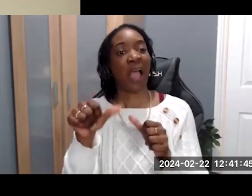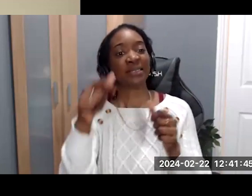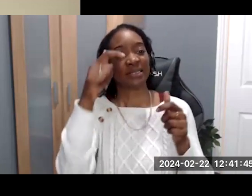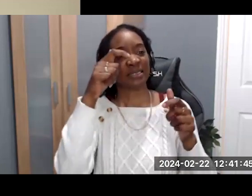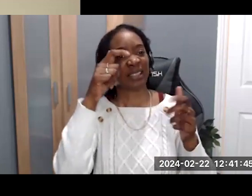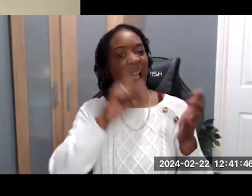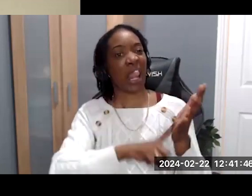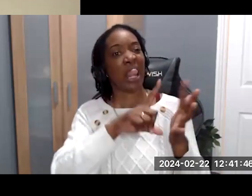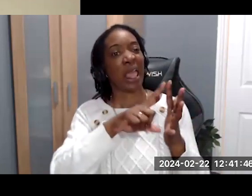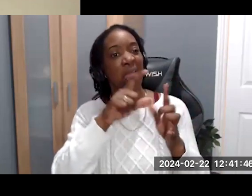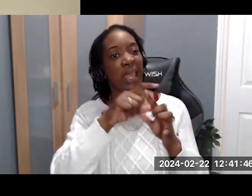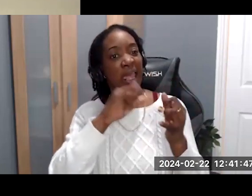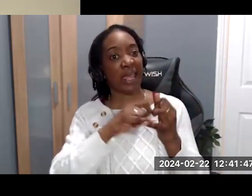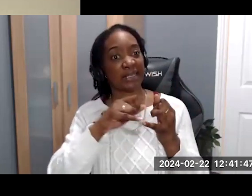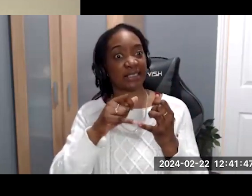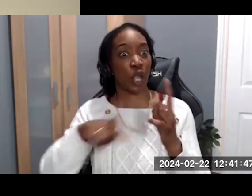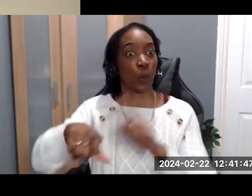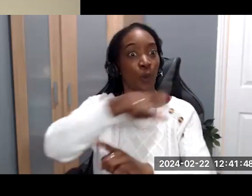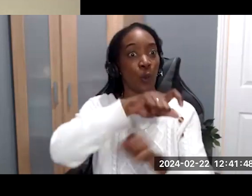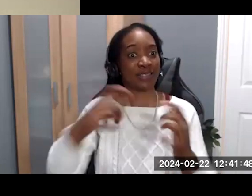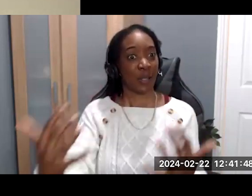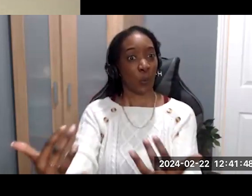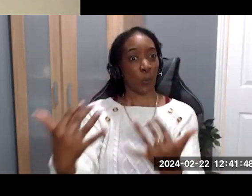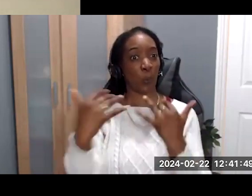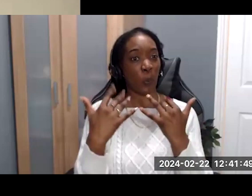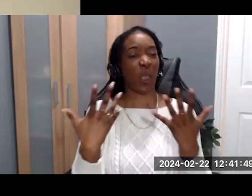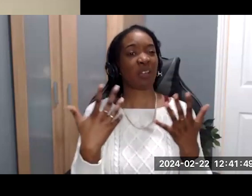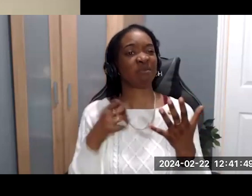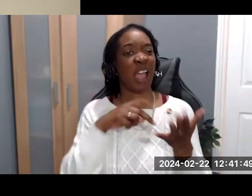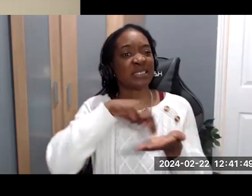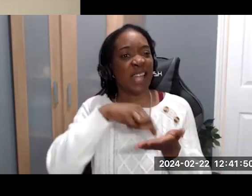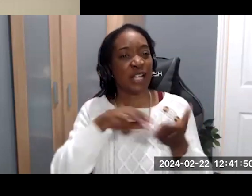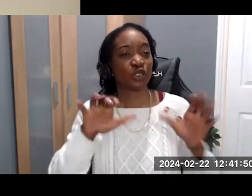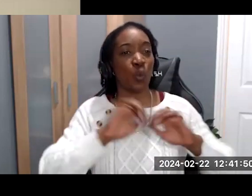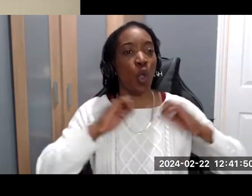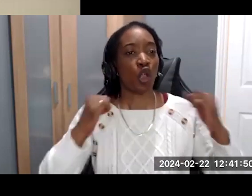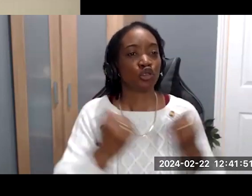the audience was able to follow a dance workshop activity an open rehearsal of the performance and